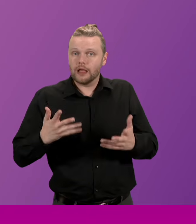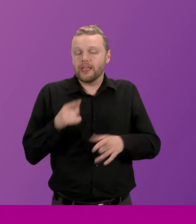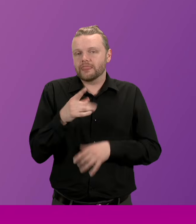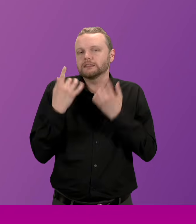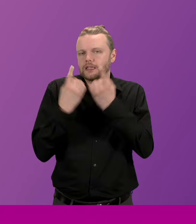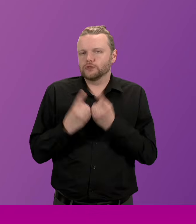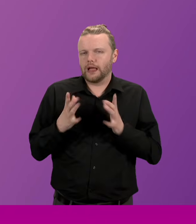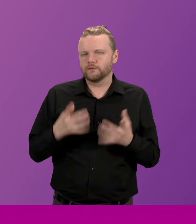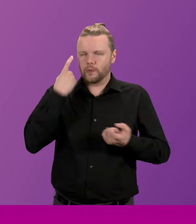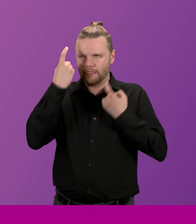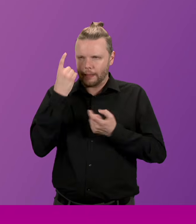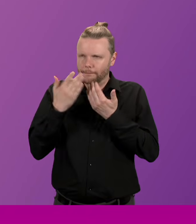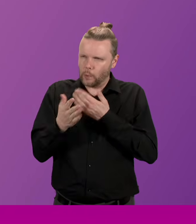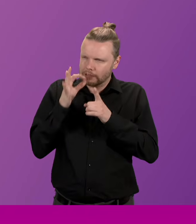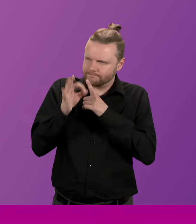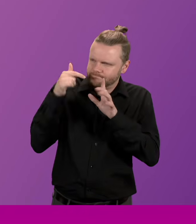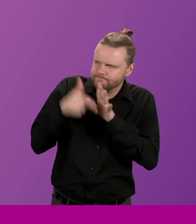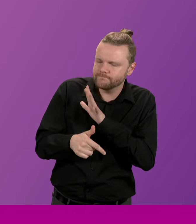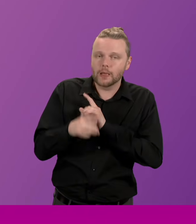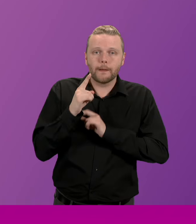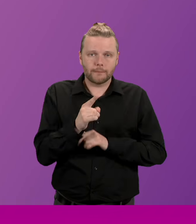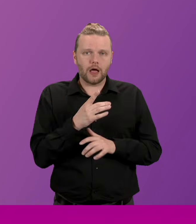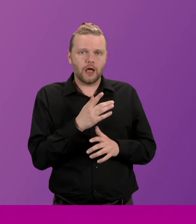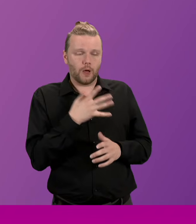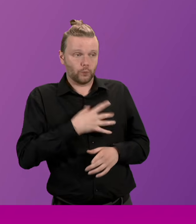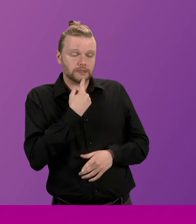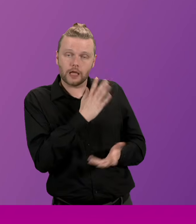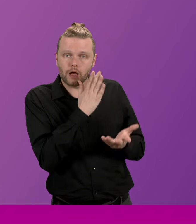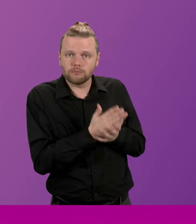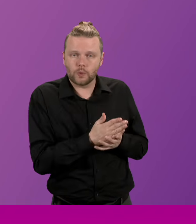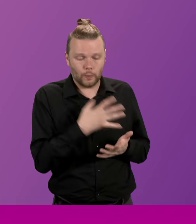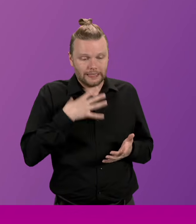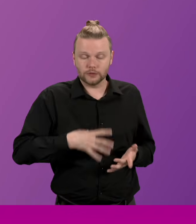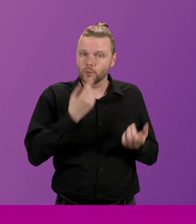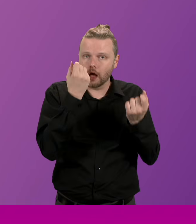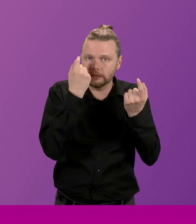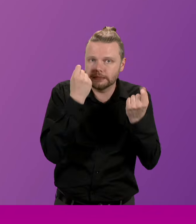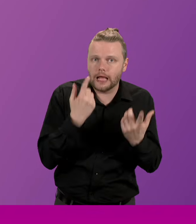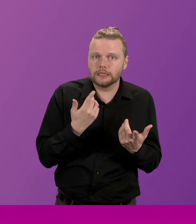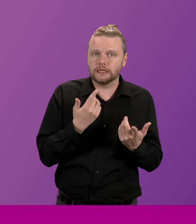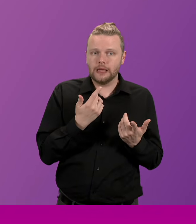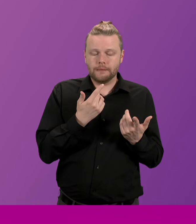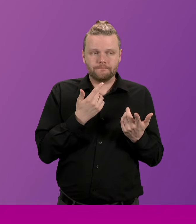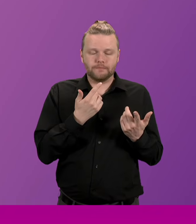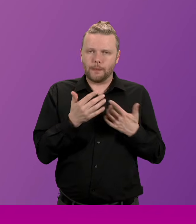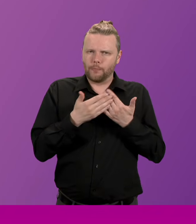will have to consider in more detail whether that requires an independent investigation. However, I assure Mr Rennie that we need to have a much better understanding of